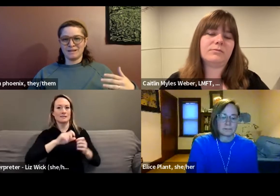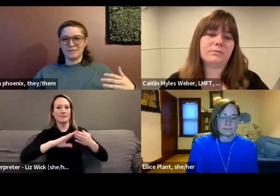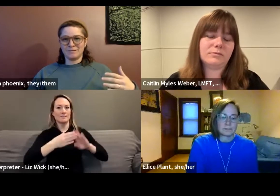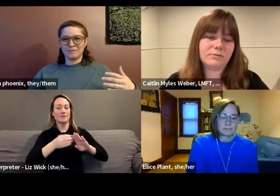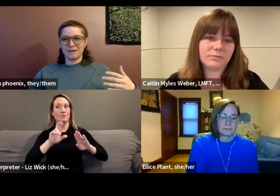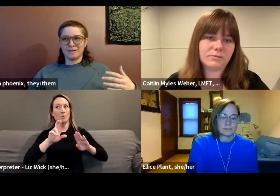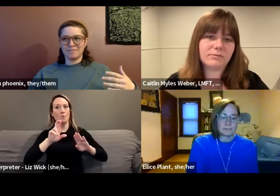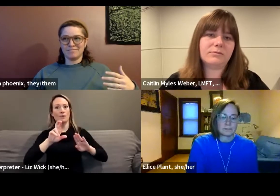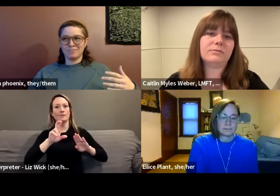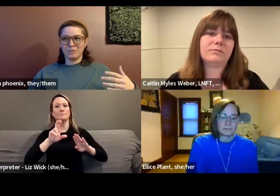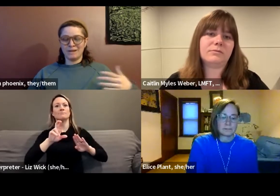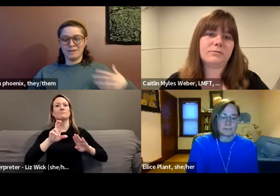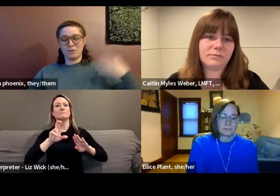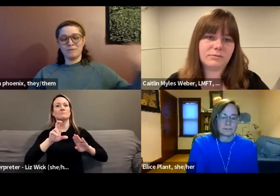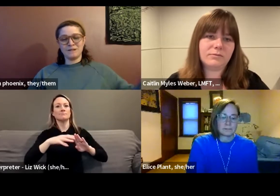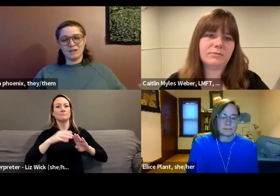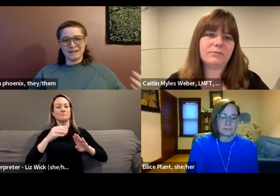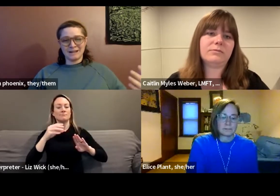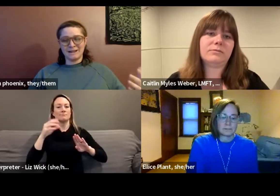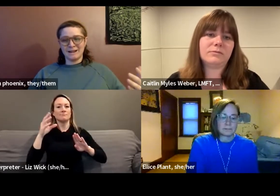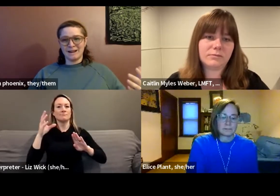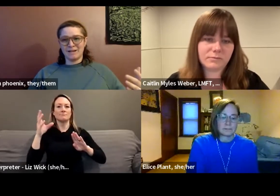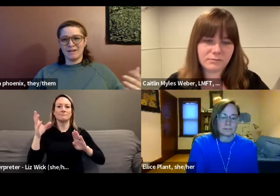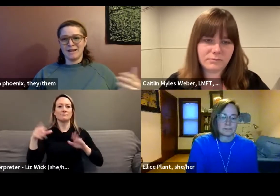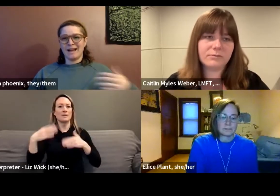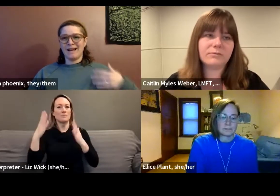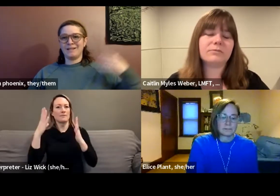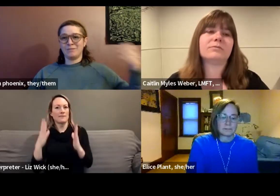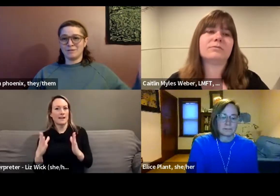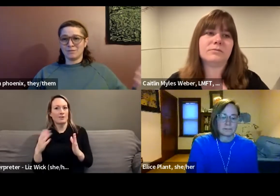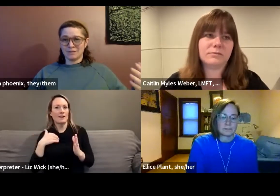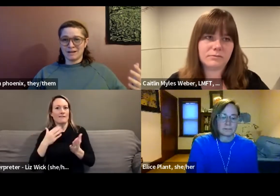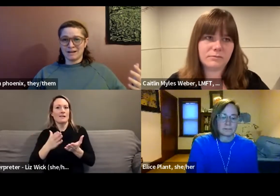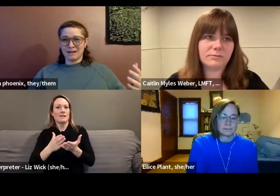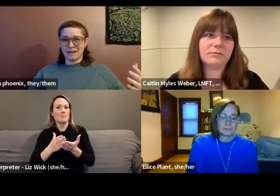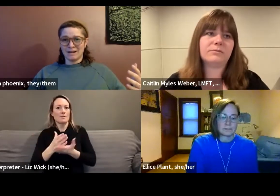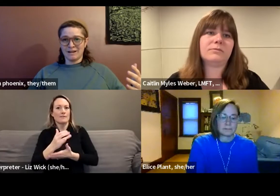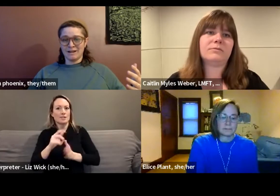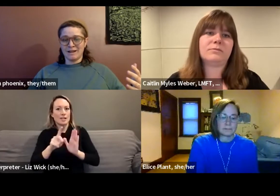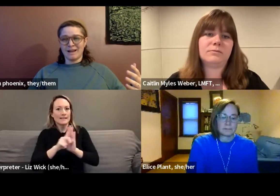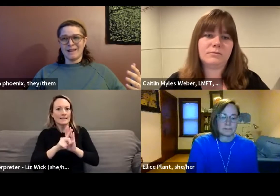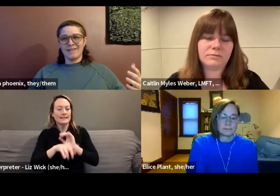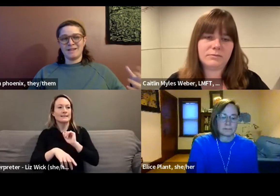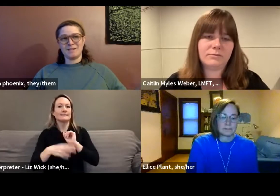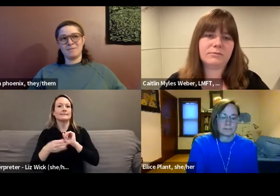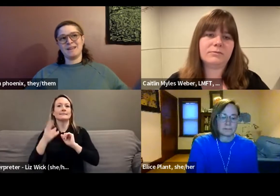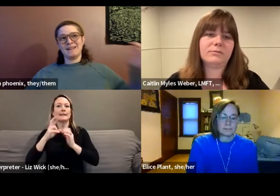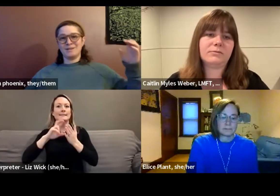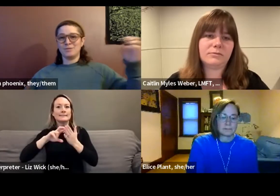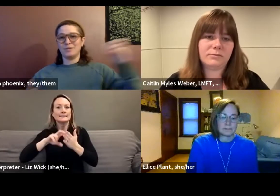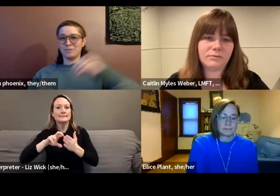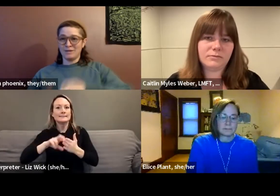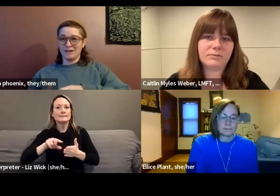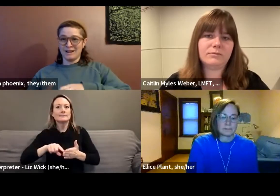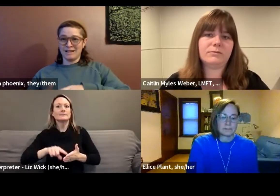of really privileged identity, highly resourced identity, and then coming into a community